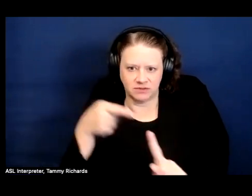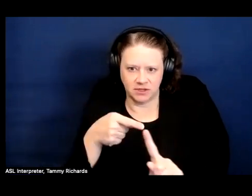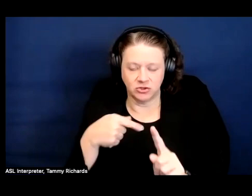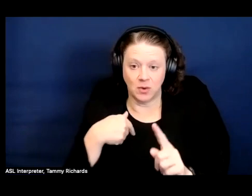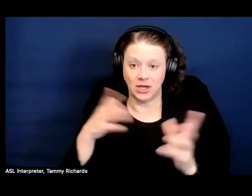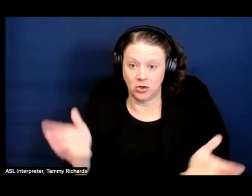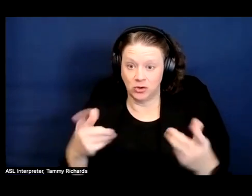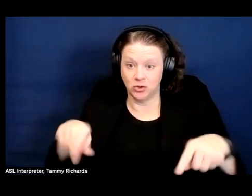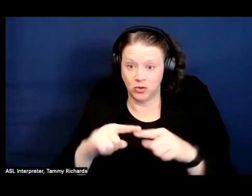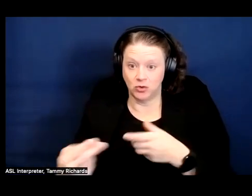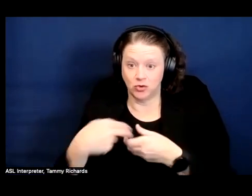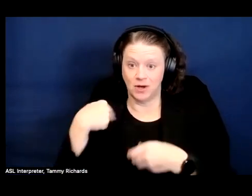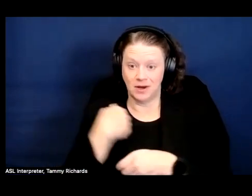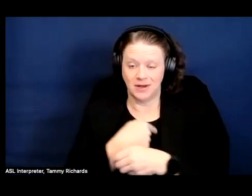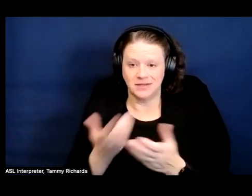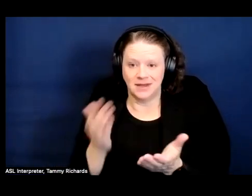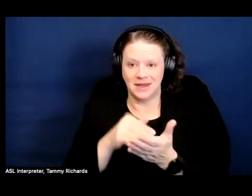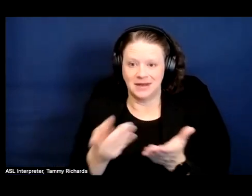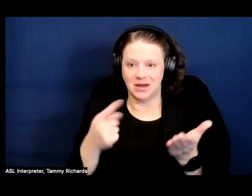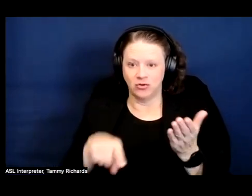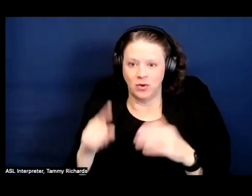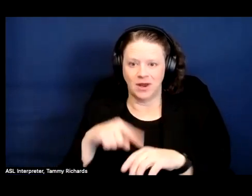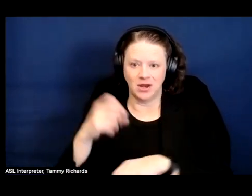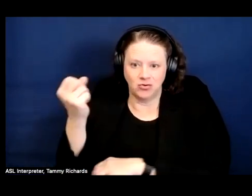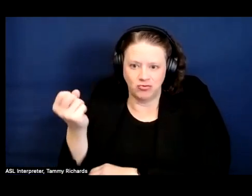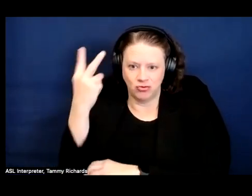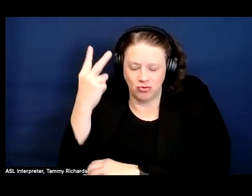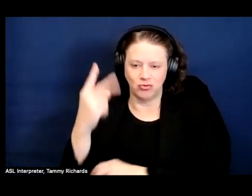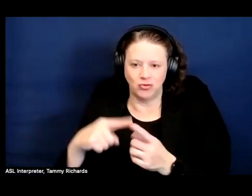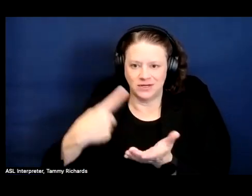So in effect that application